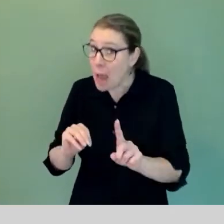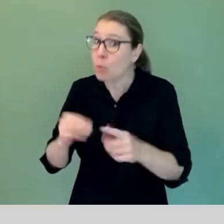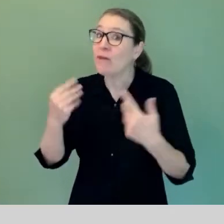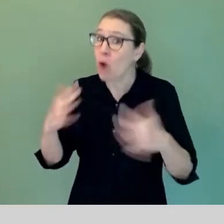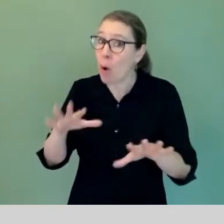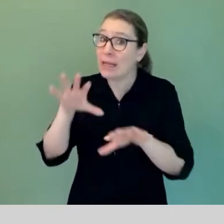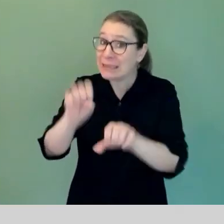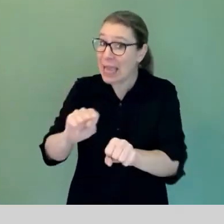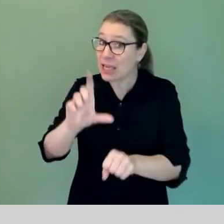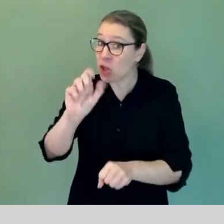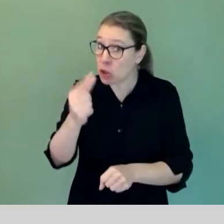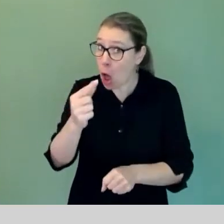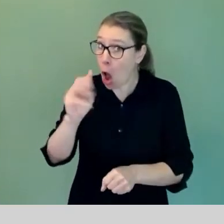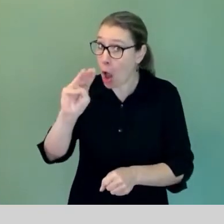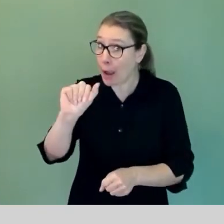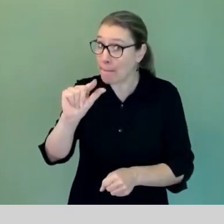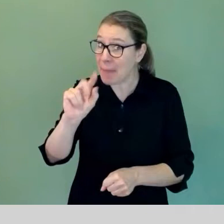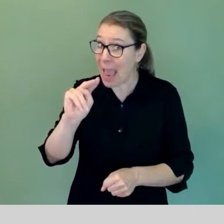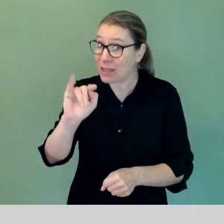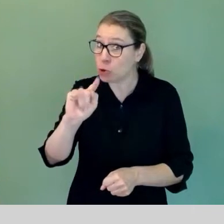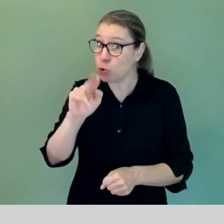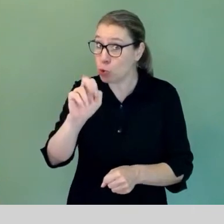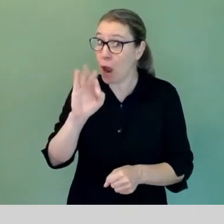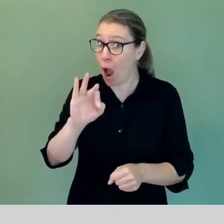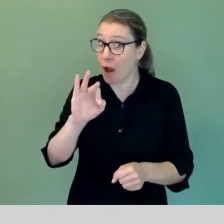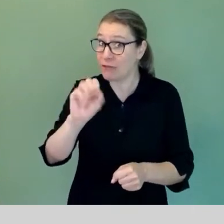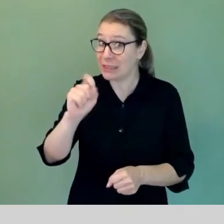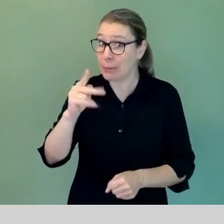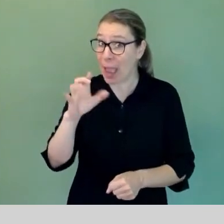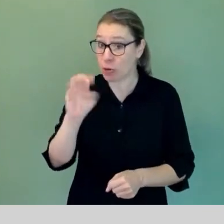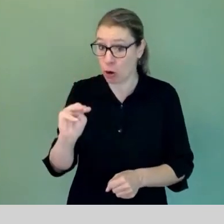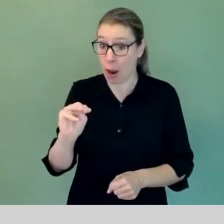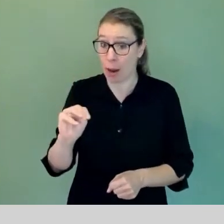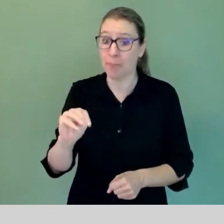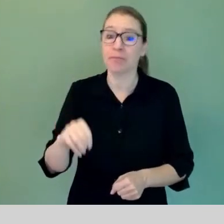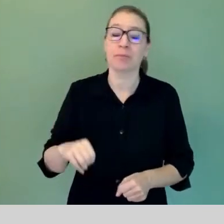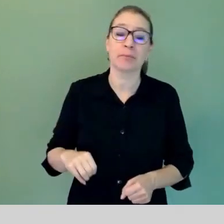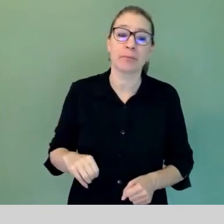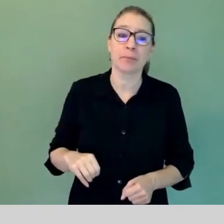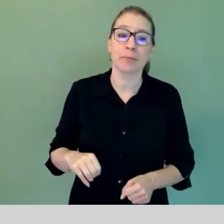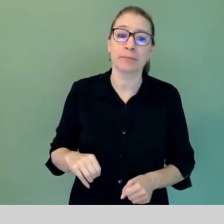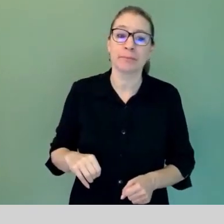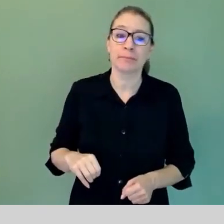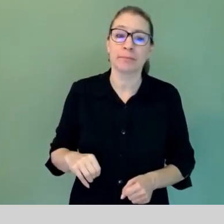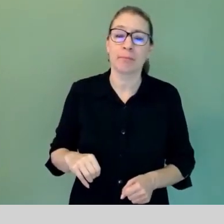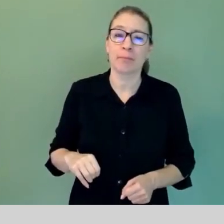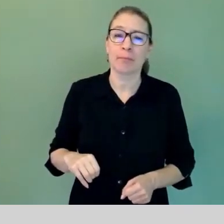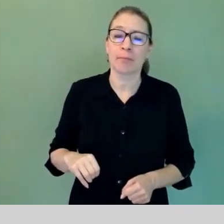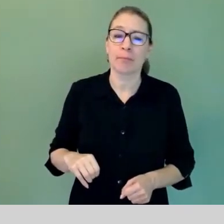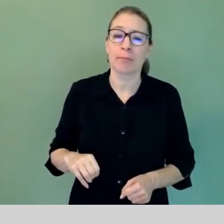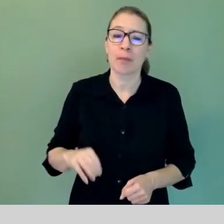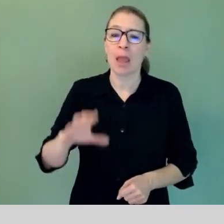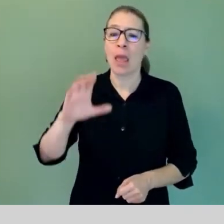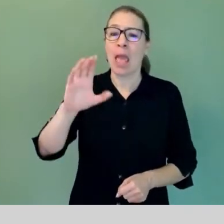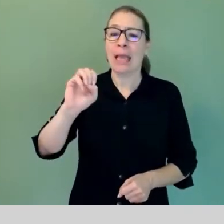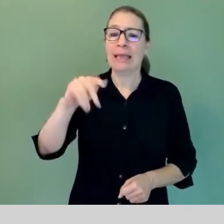but after taking a log magnitude of the spectrum. And why not in frequency to pain? Because we did take an inverse for a transform.